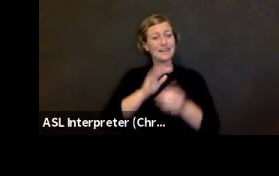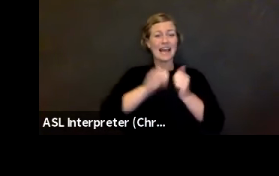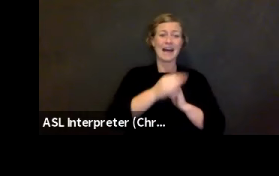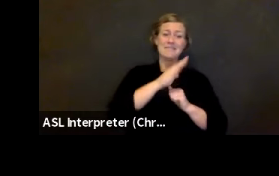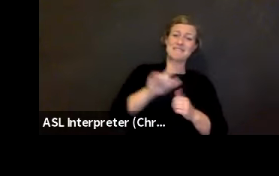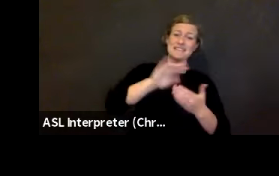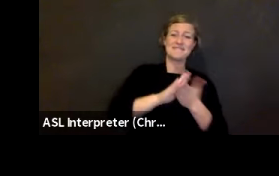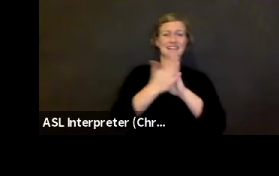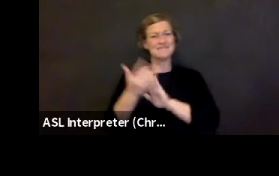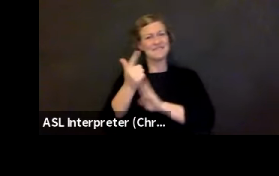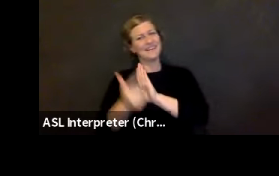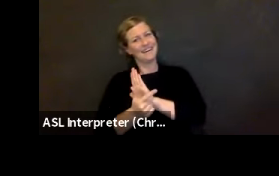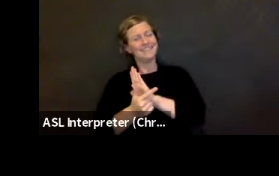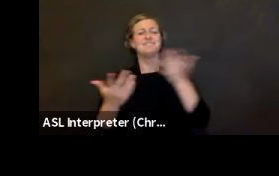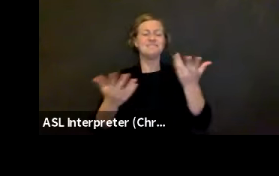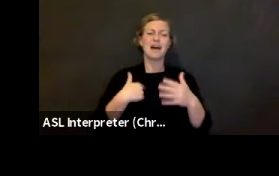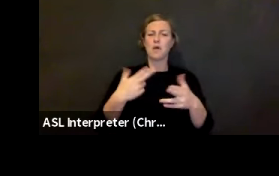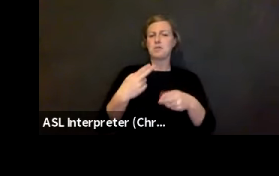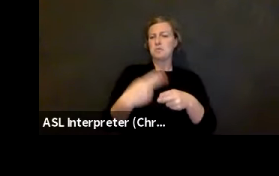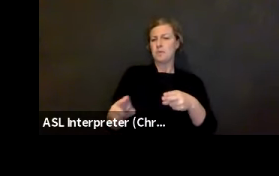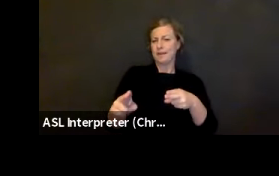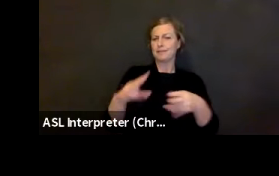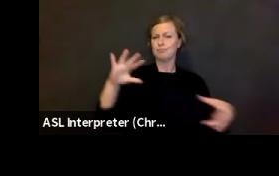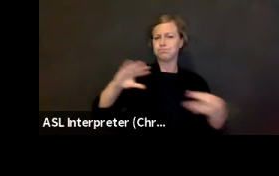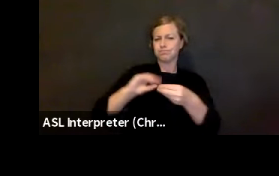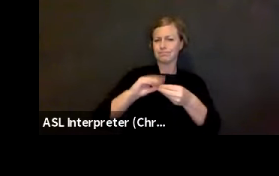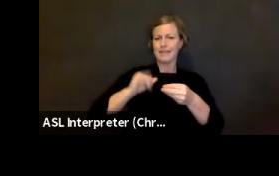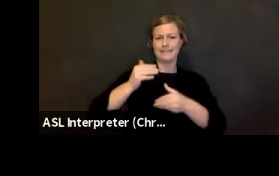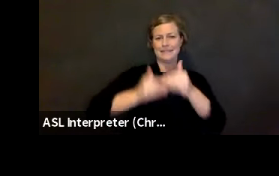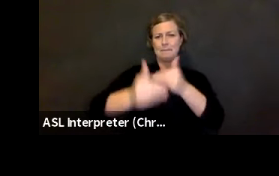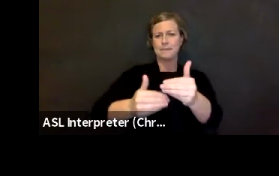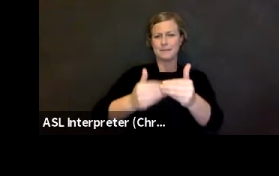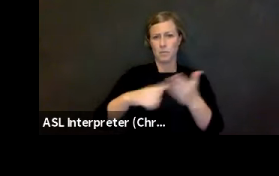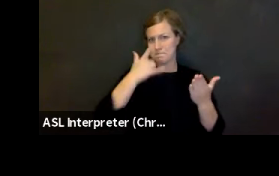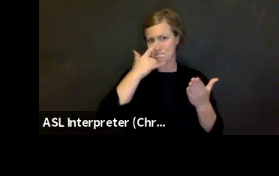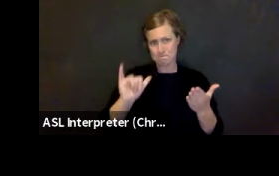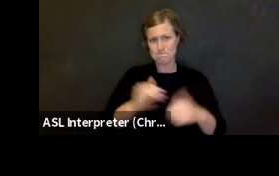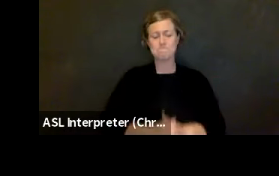old enough to remember schoolhouse rock, you may know the song about how a bill becomes a law. And I want